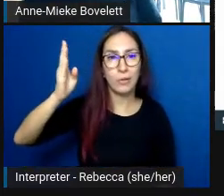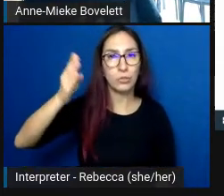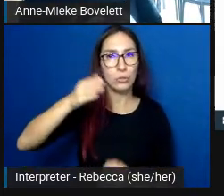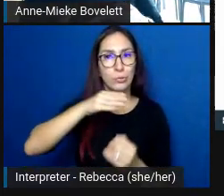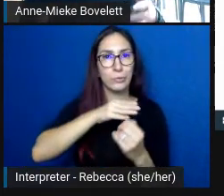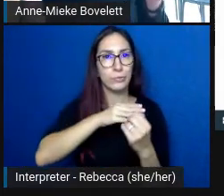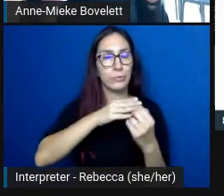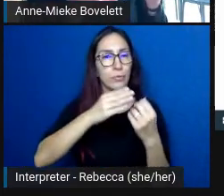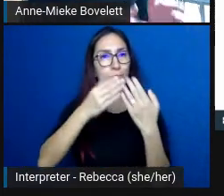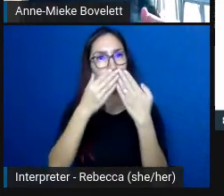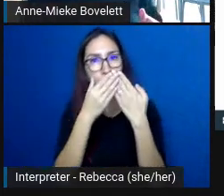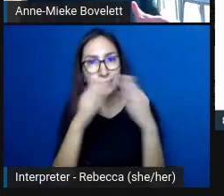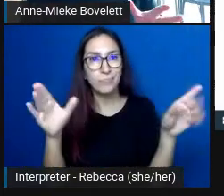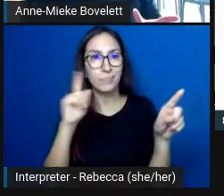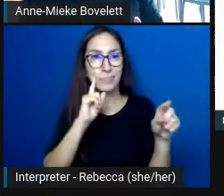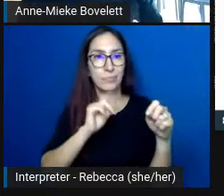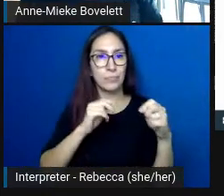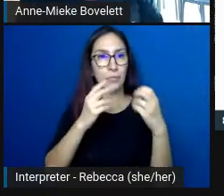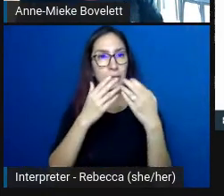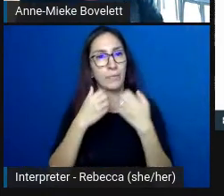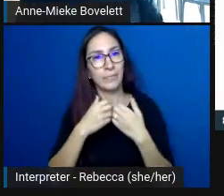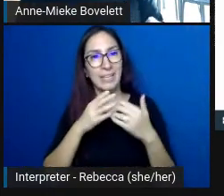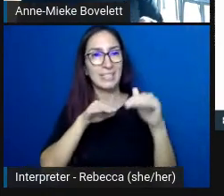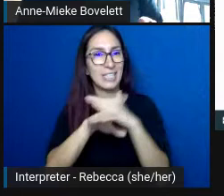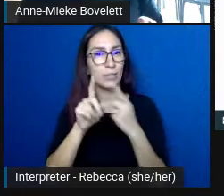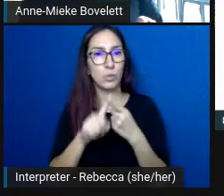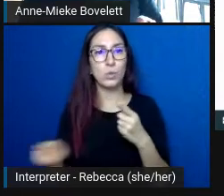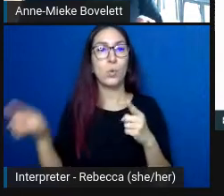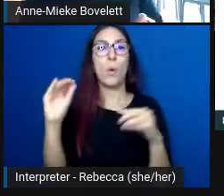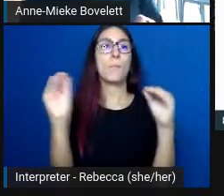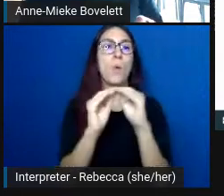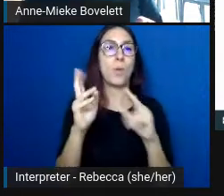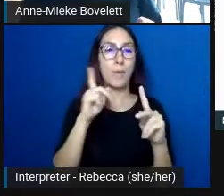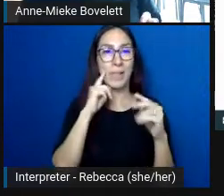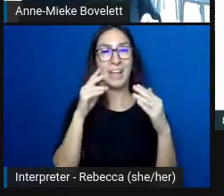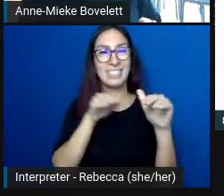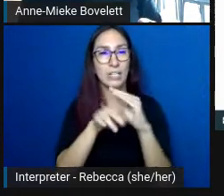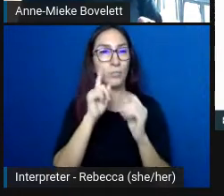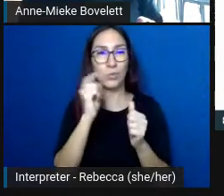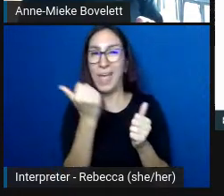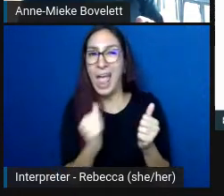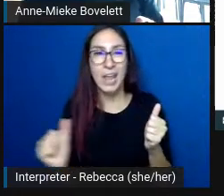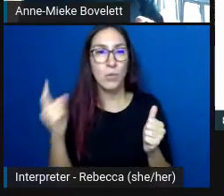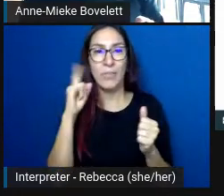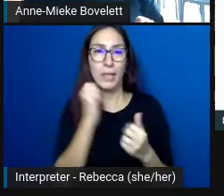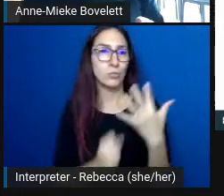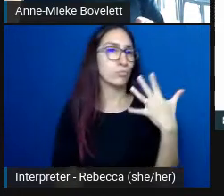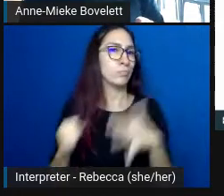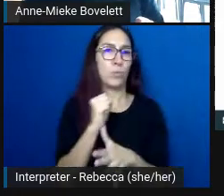Of course, being accessible to anybody is one of the most important things.